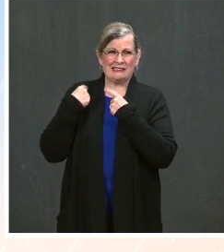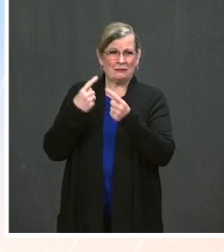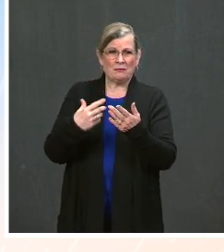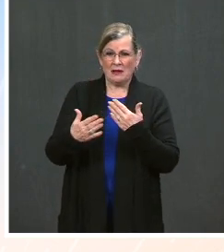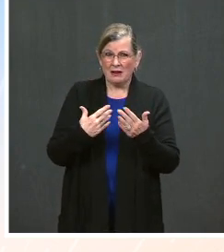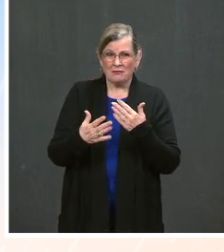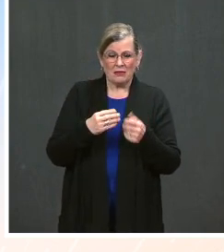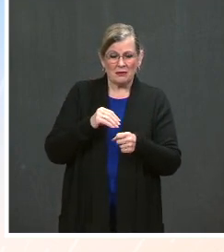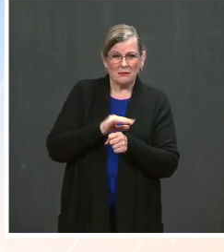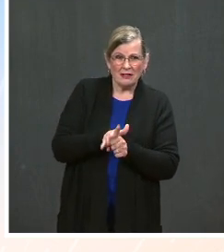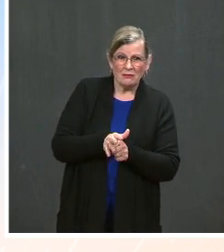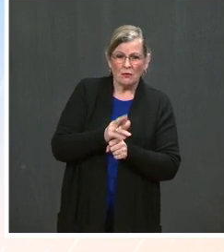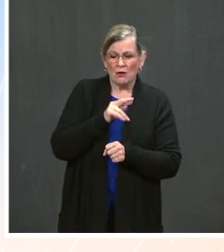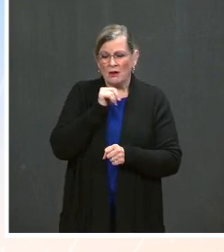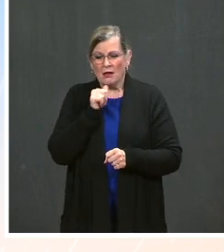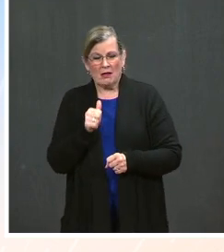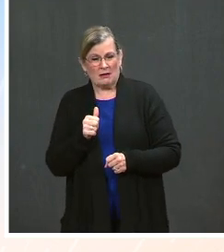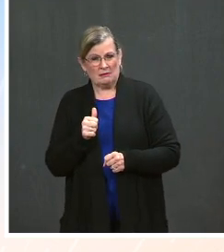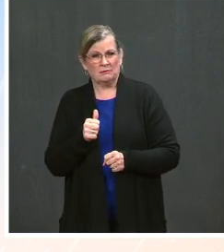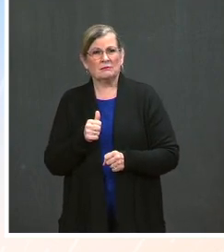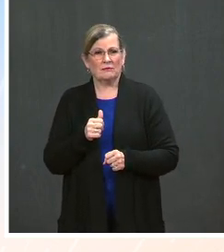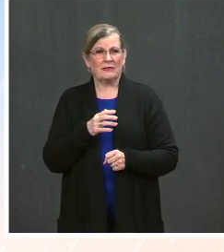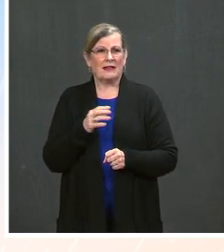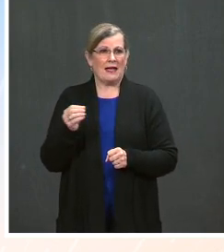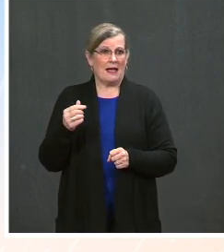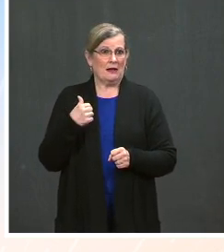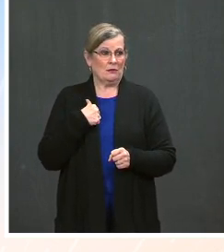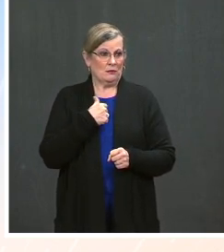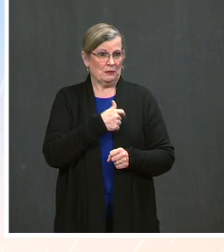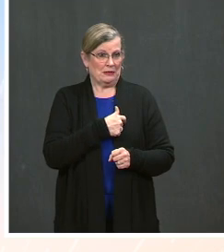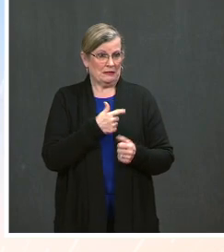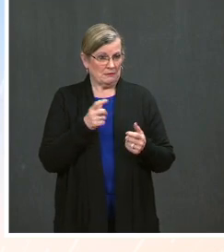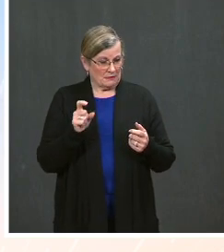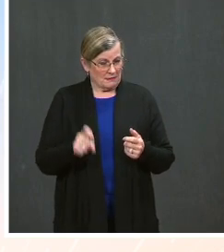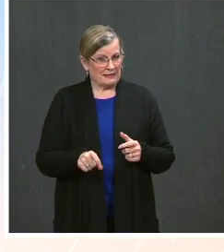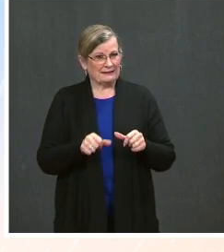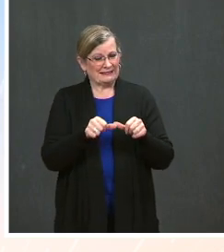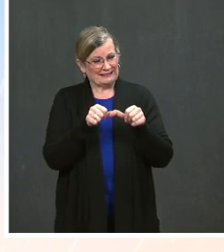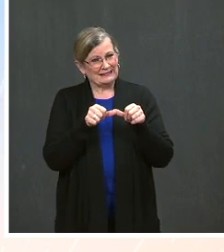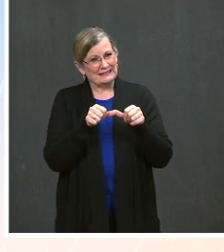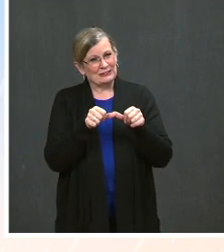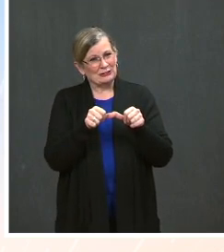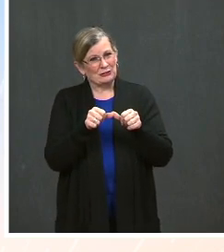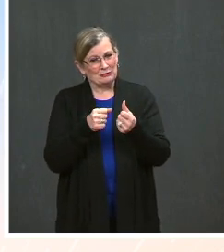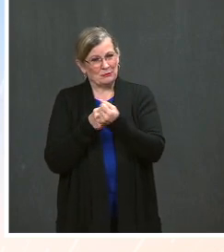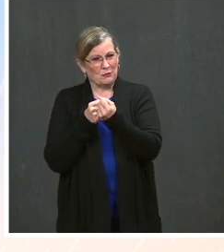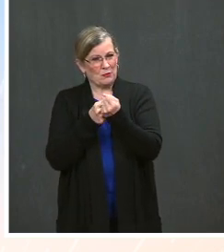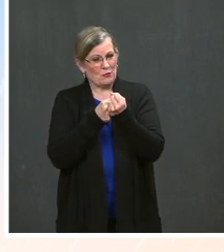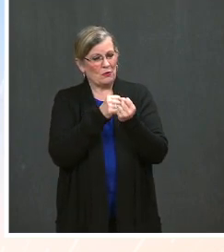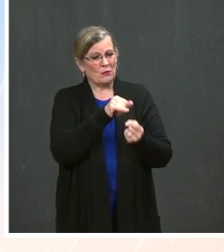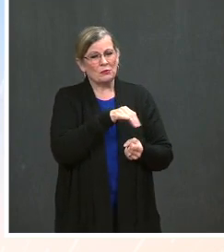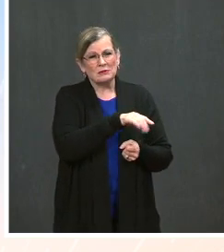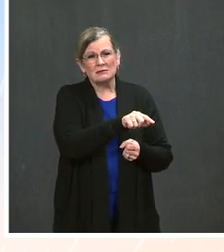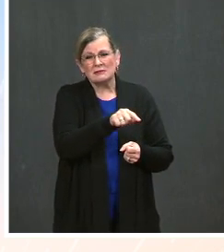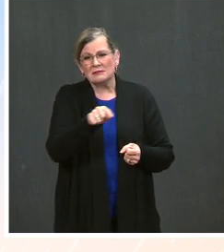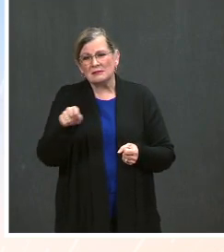that working people and communities already suffering the most from inequality were hit the hardest during the COVID illness and job loss.